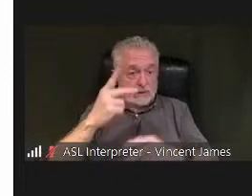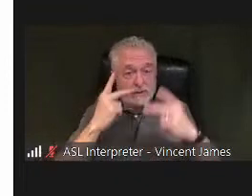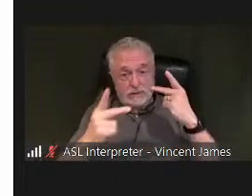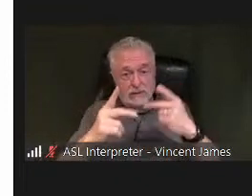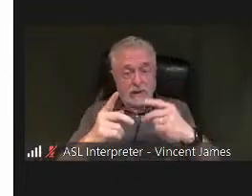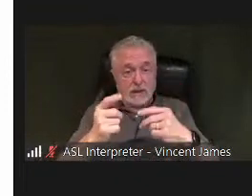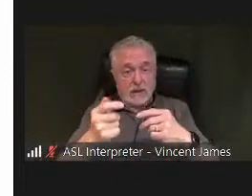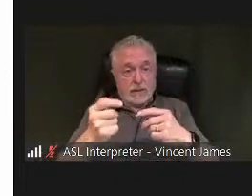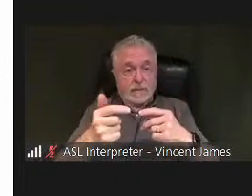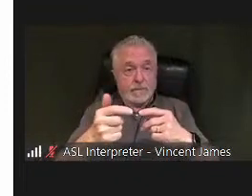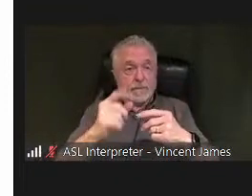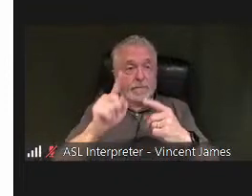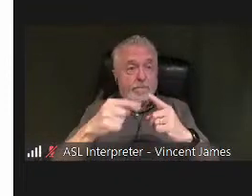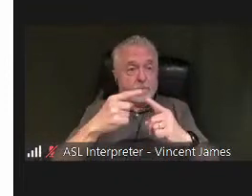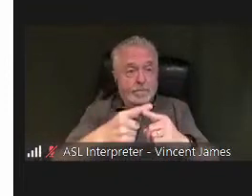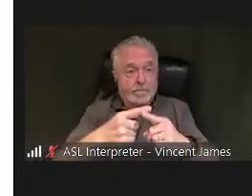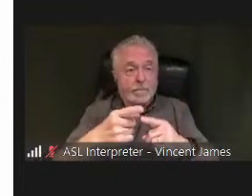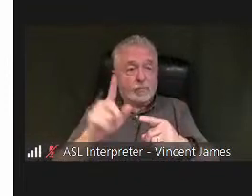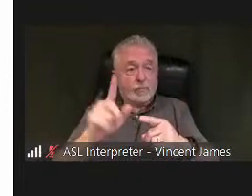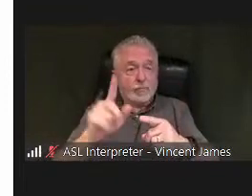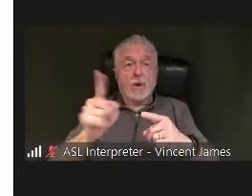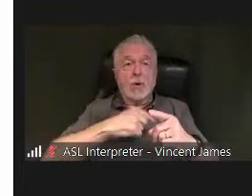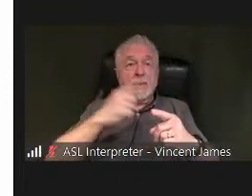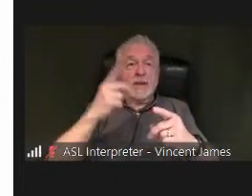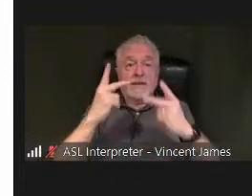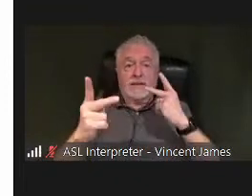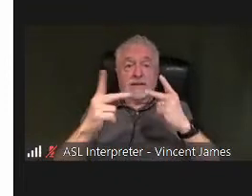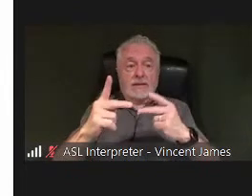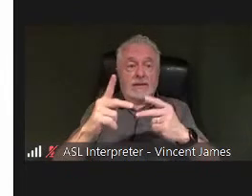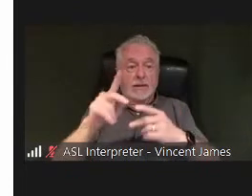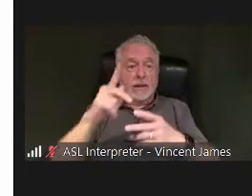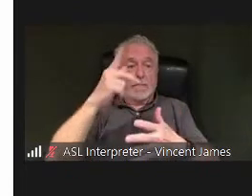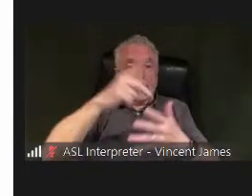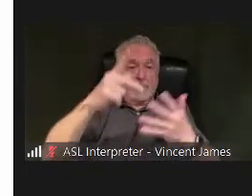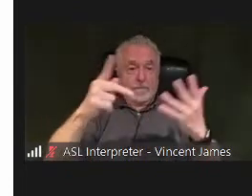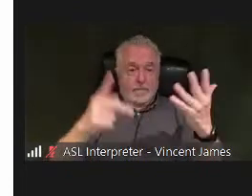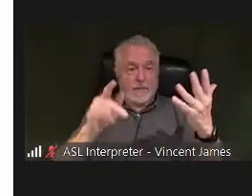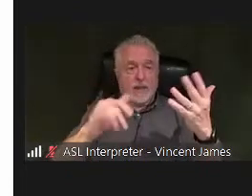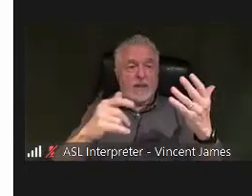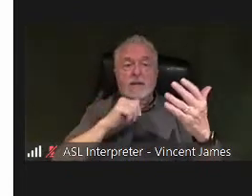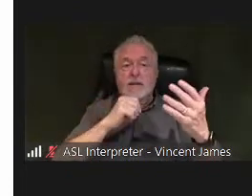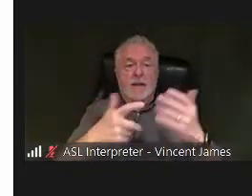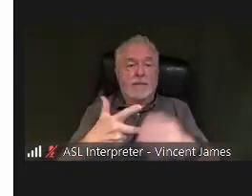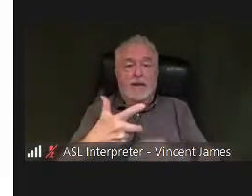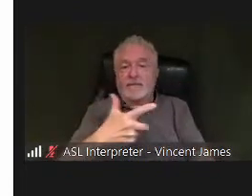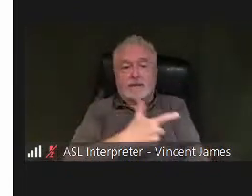little bit about where we see the population that has not been vaccinated.